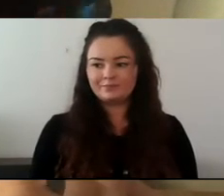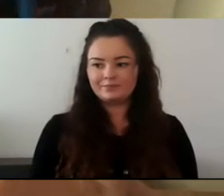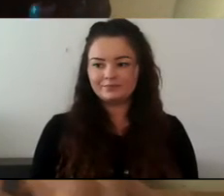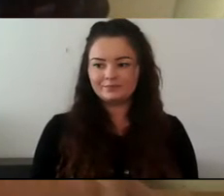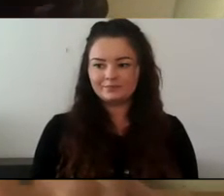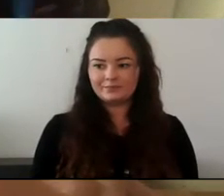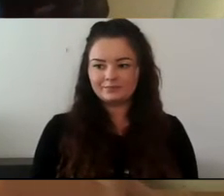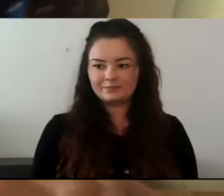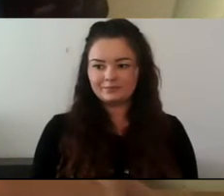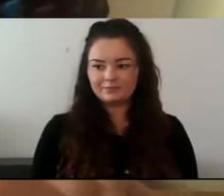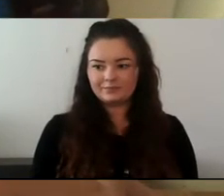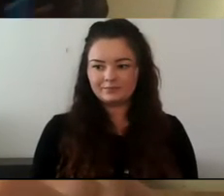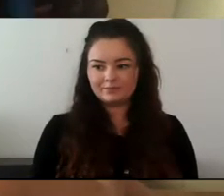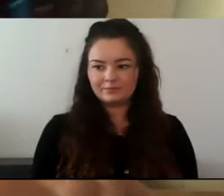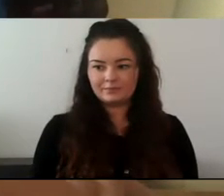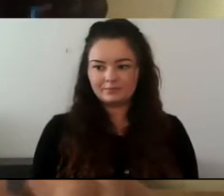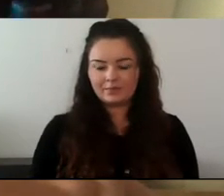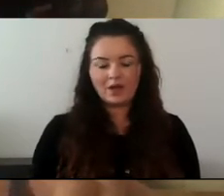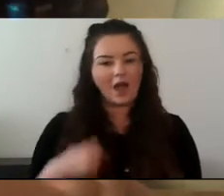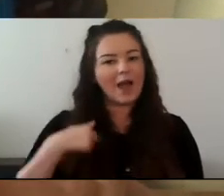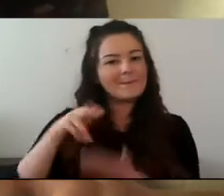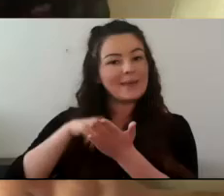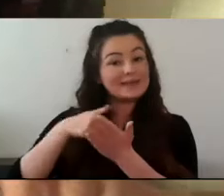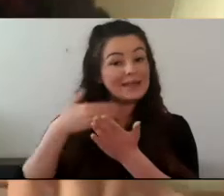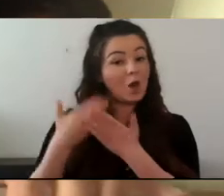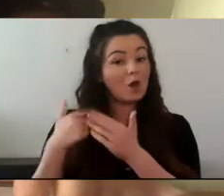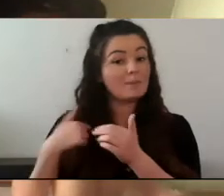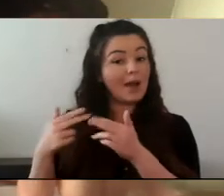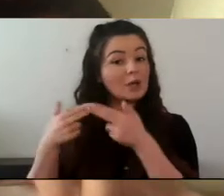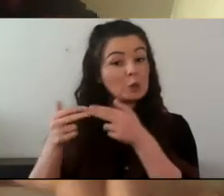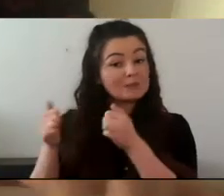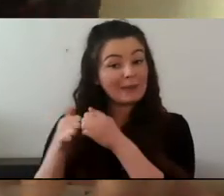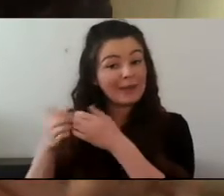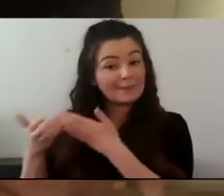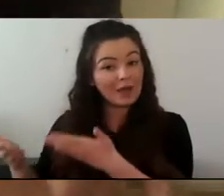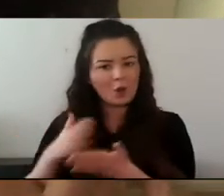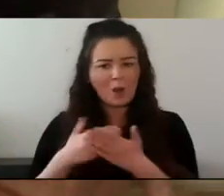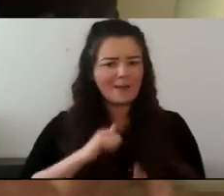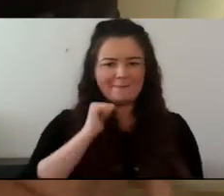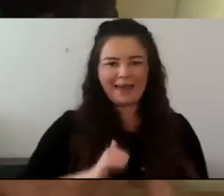I'm painting on to the newspaper I'm not putting it on my bag as I pick so I'll get marks if I don't